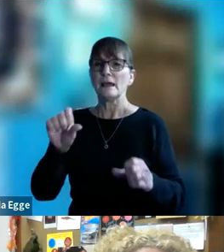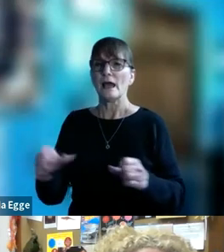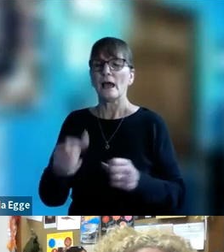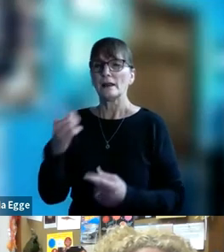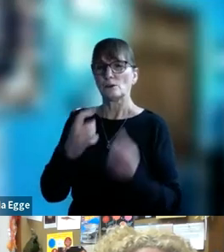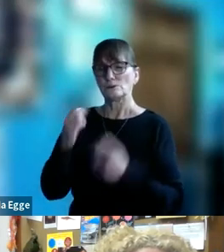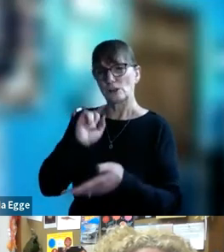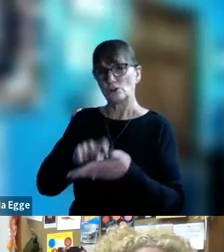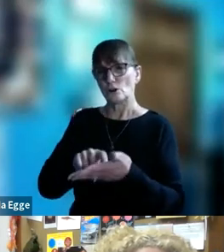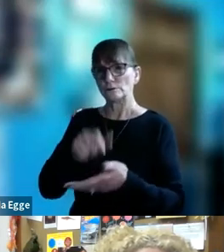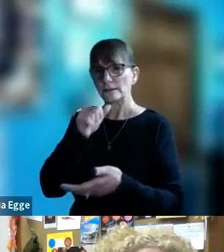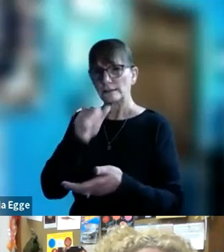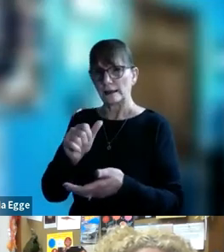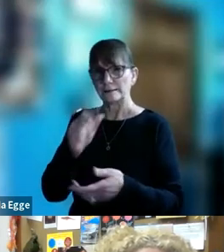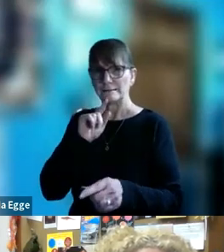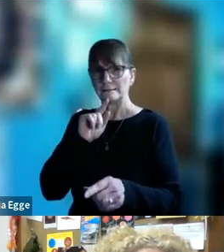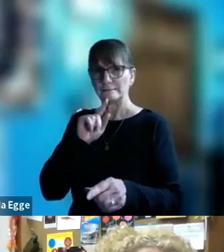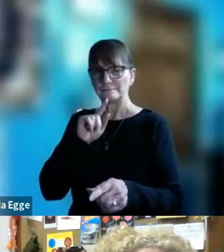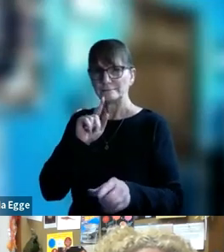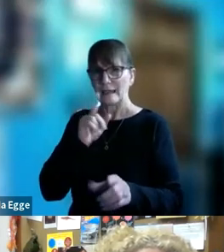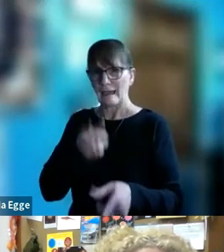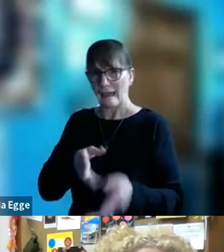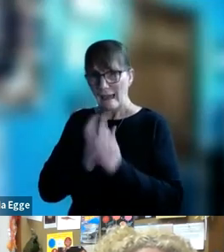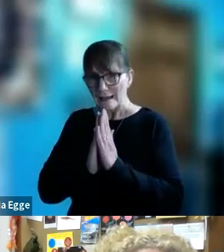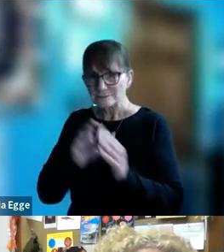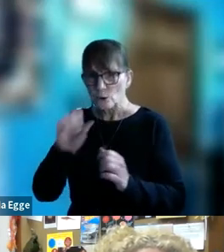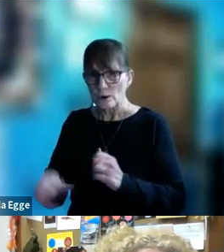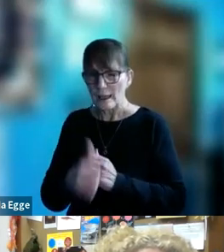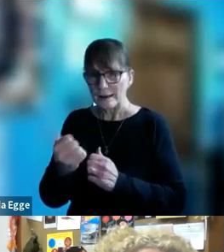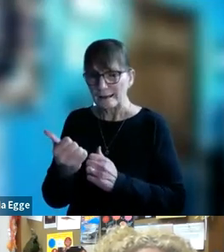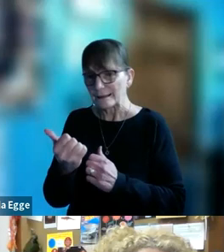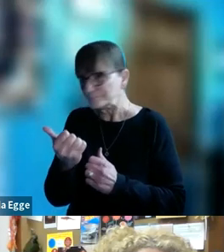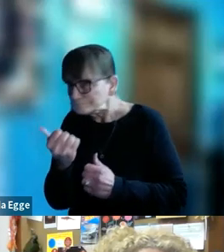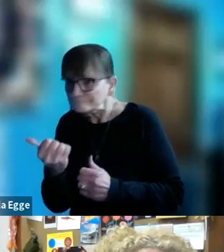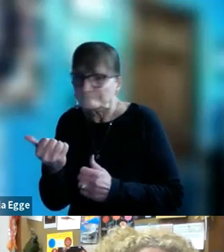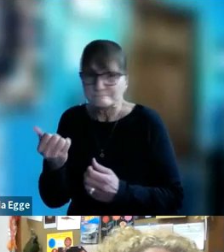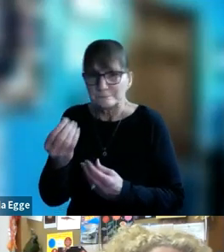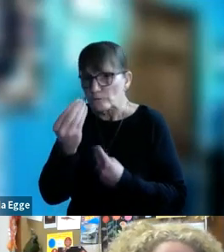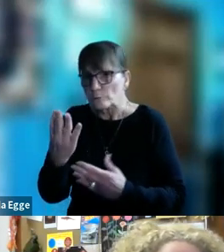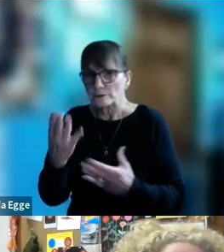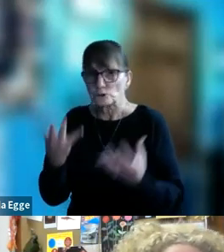that I didn't get to or any takeaway that you'd like participants to know about